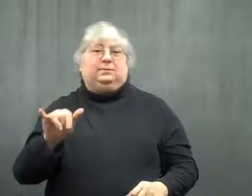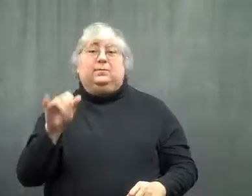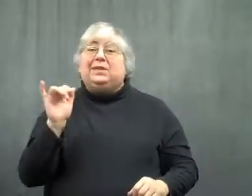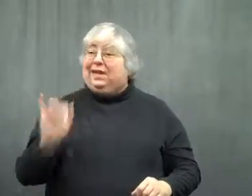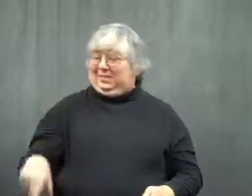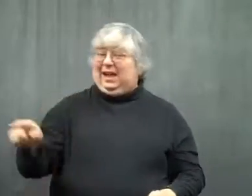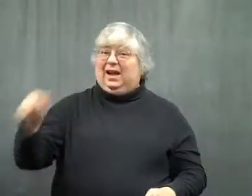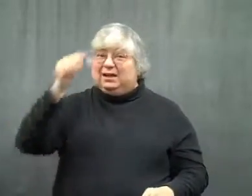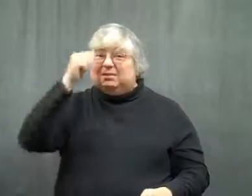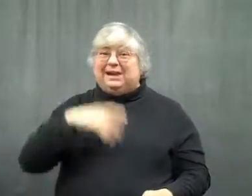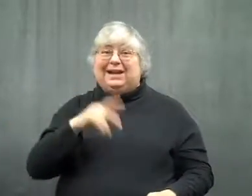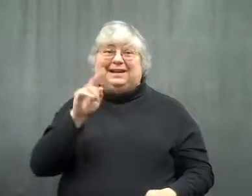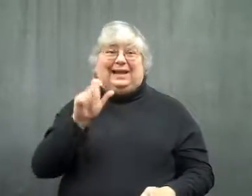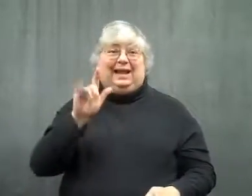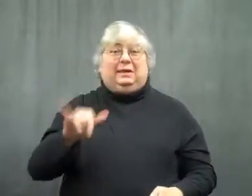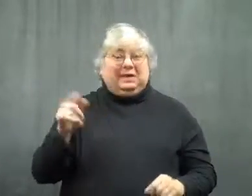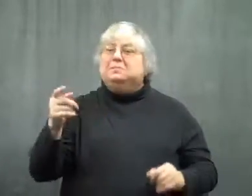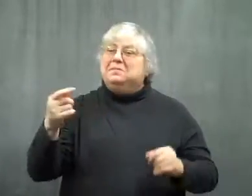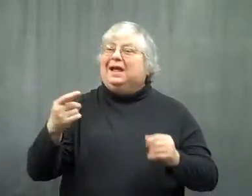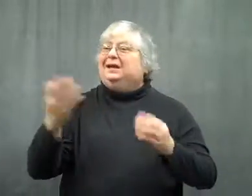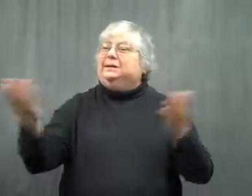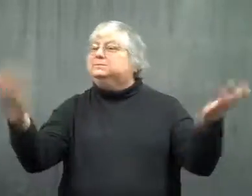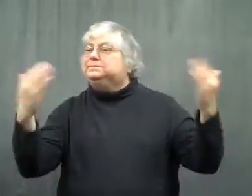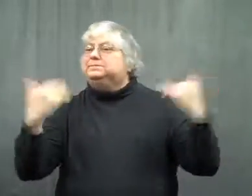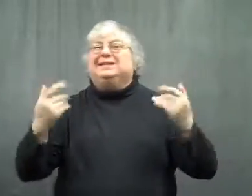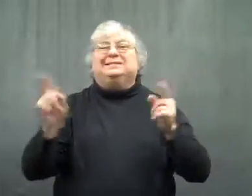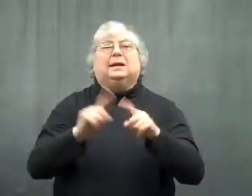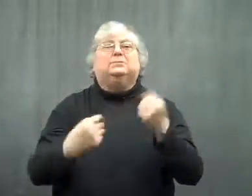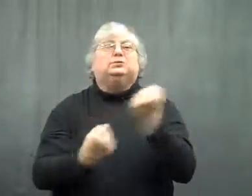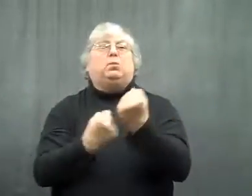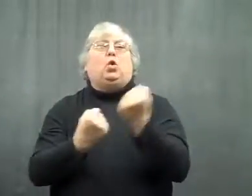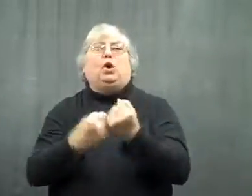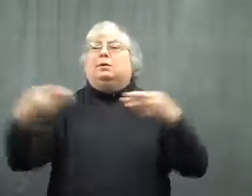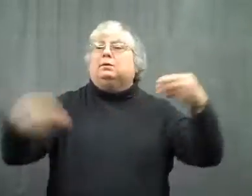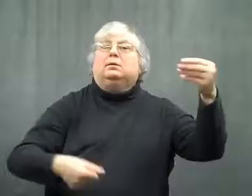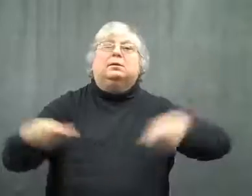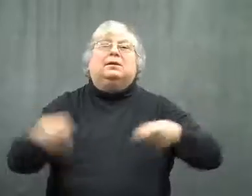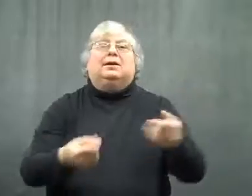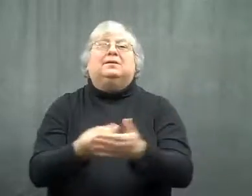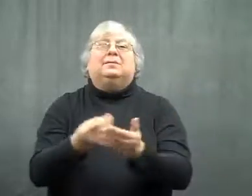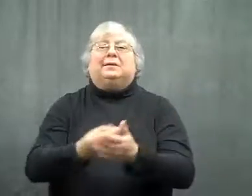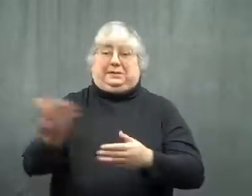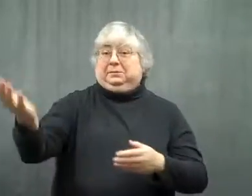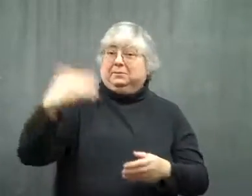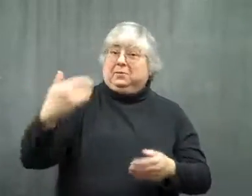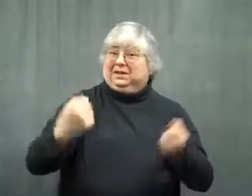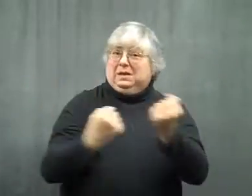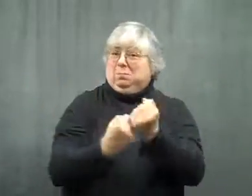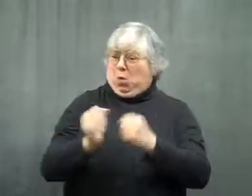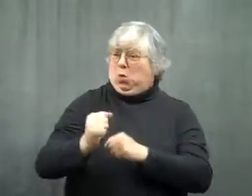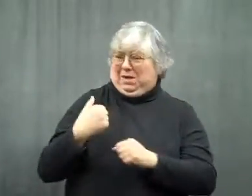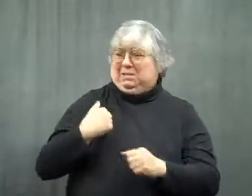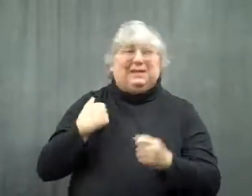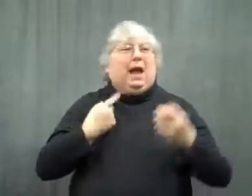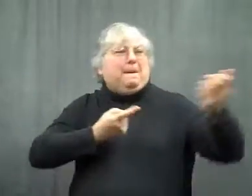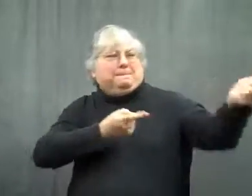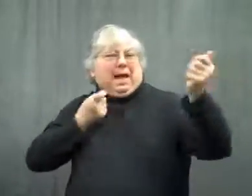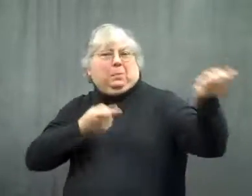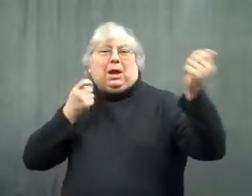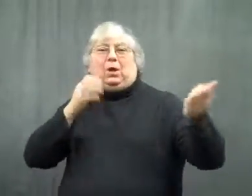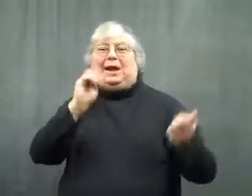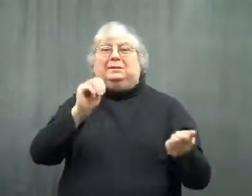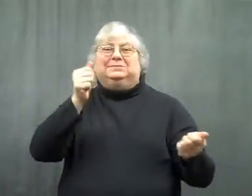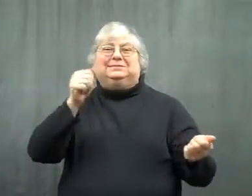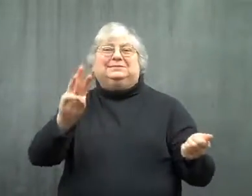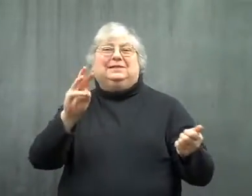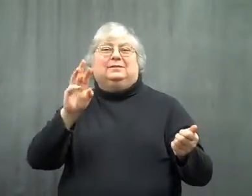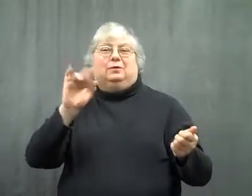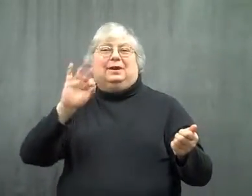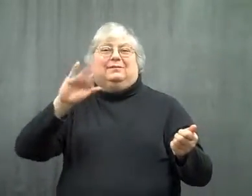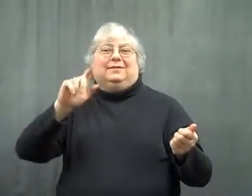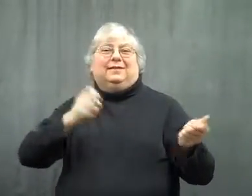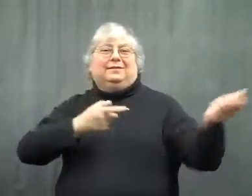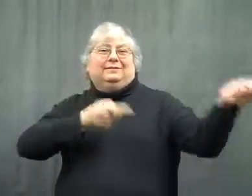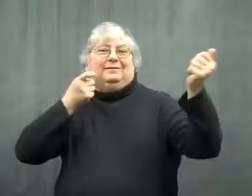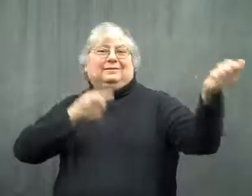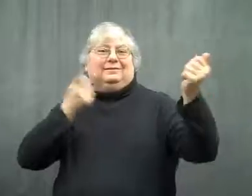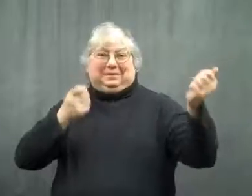Kelly would hold fundraisers where supporters would shoot an M-16 rifle.